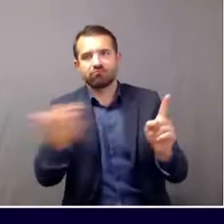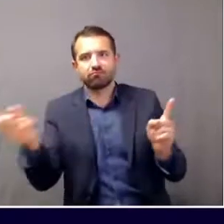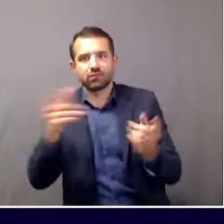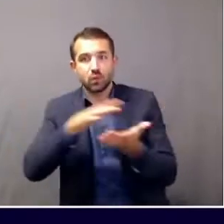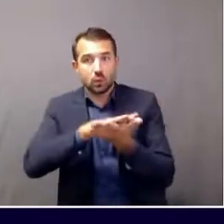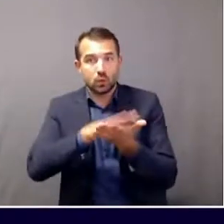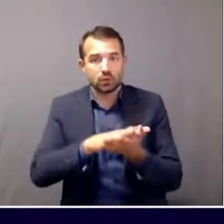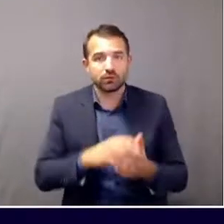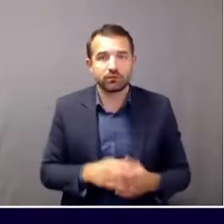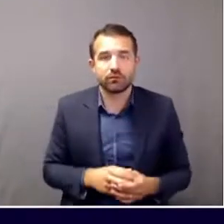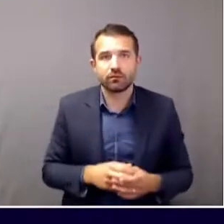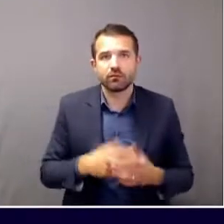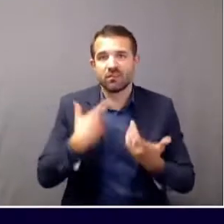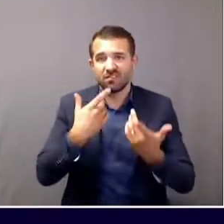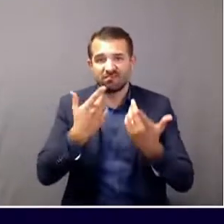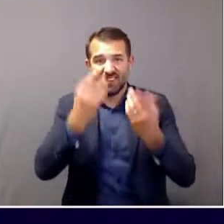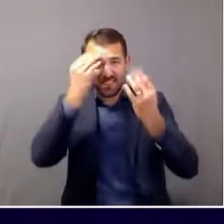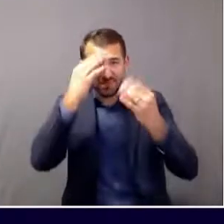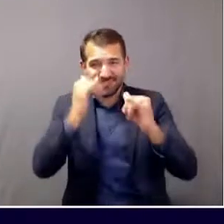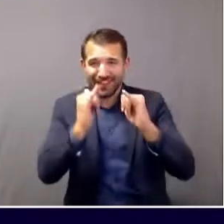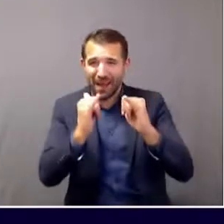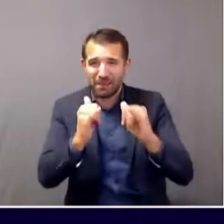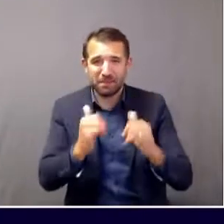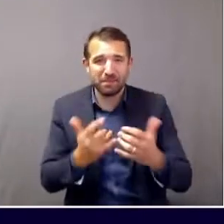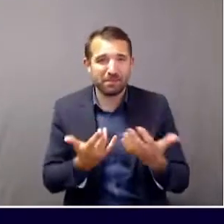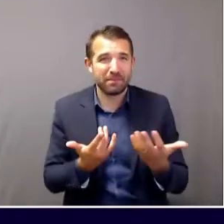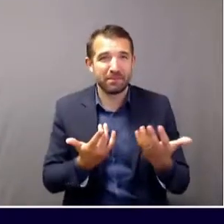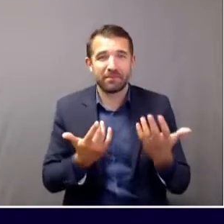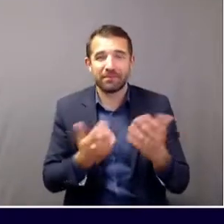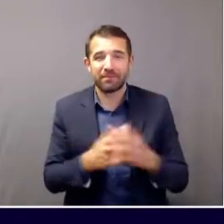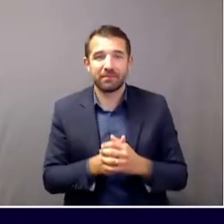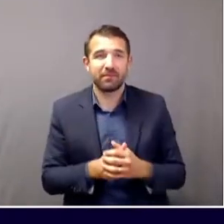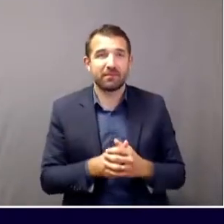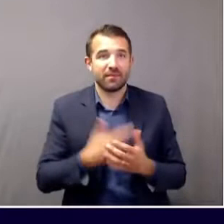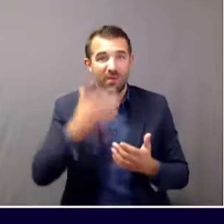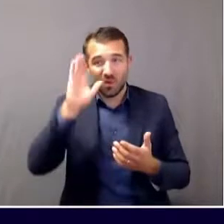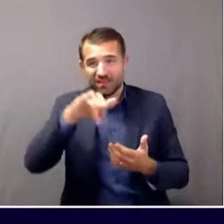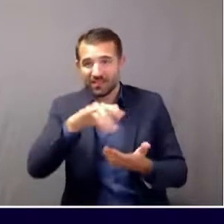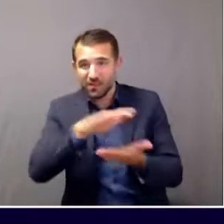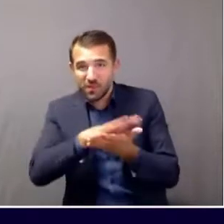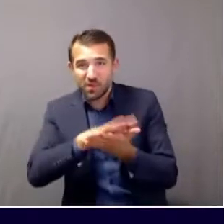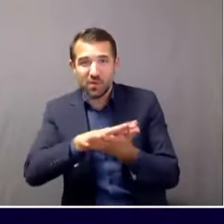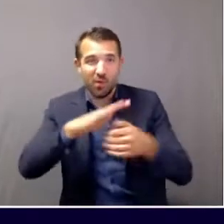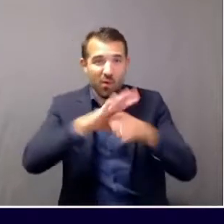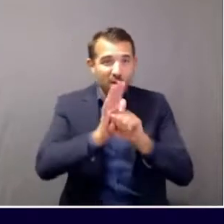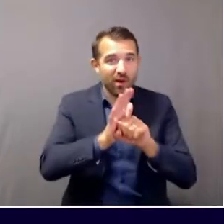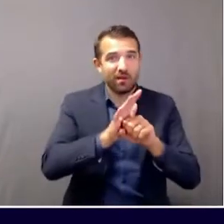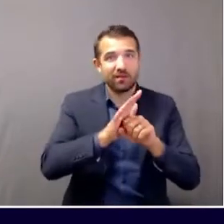happening in schools and what the complexion of Kobe nineteen